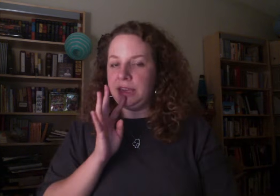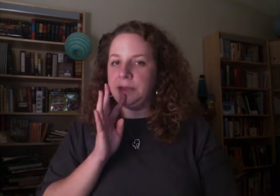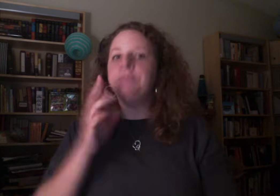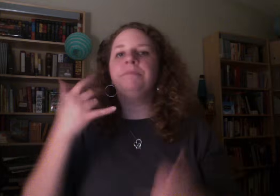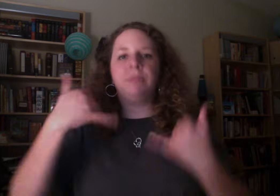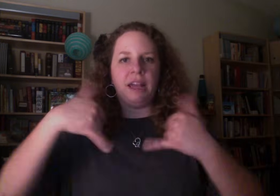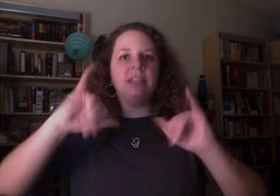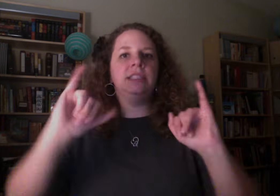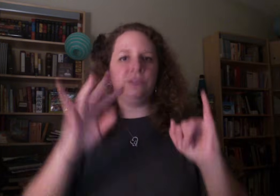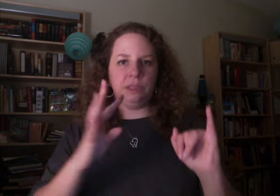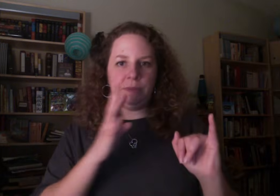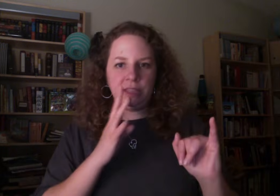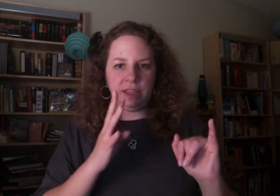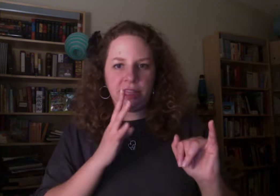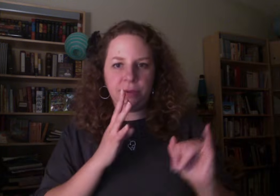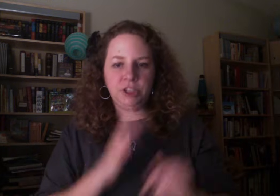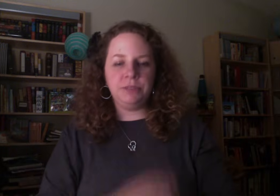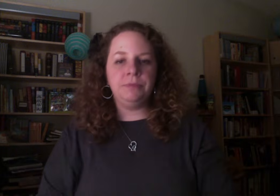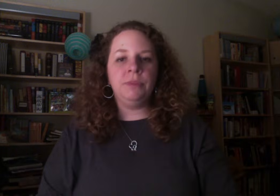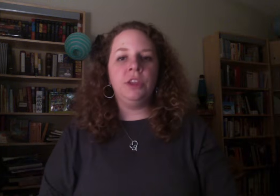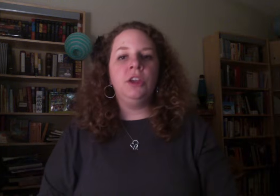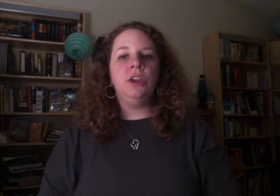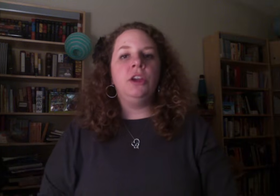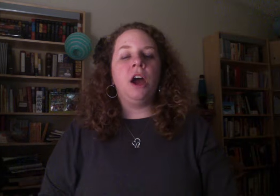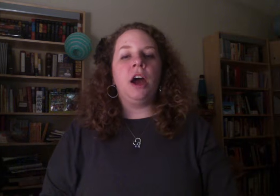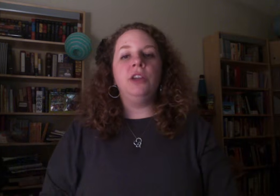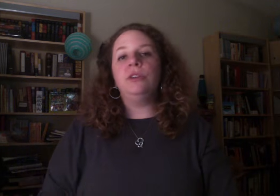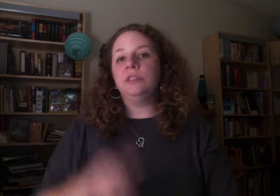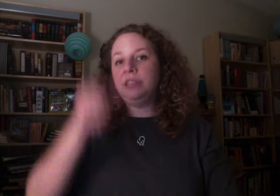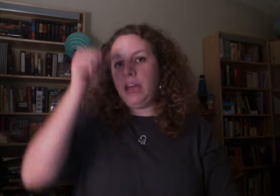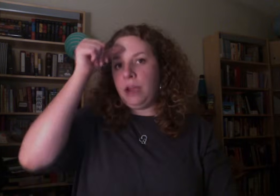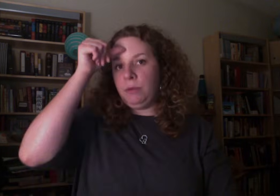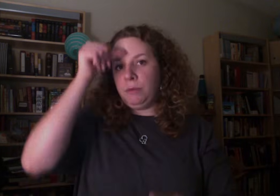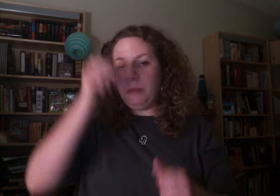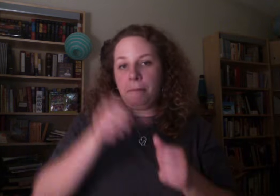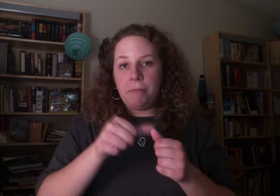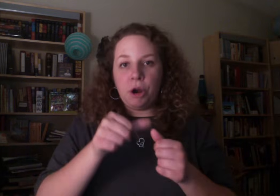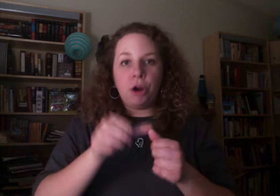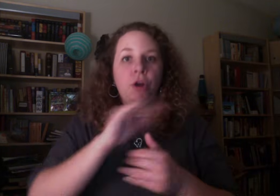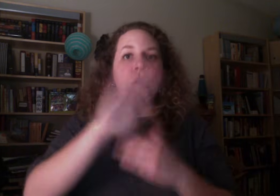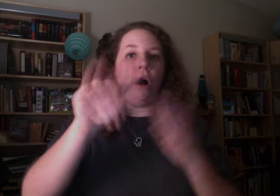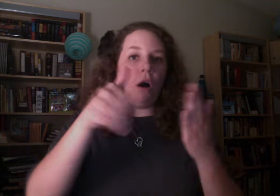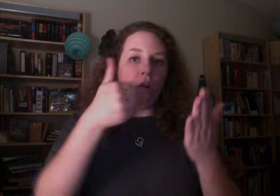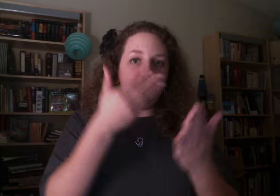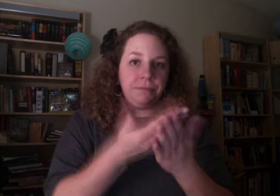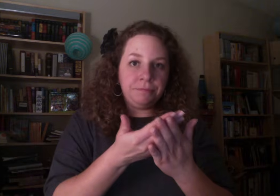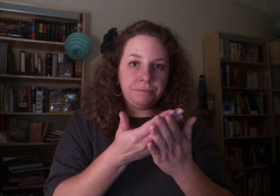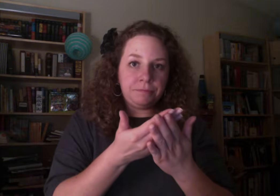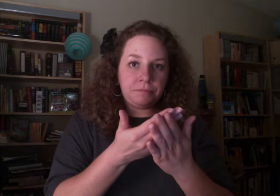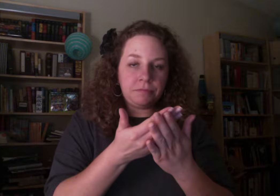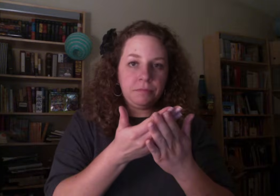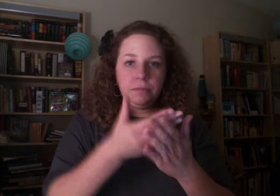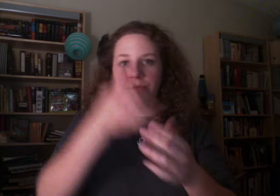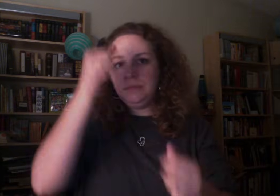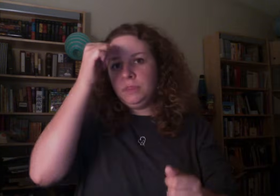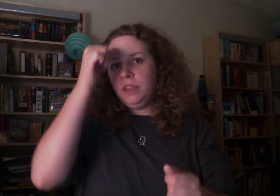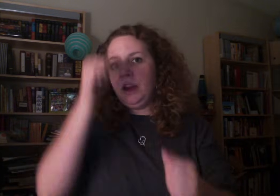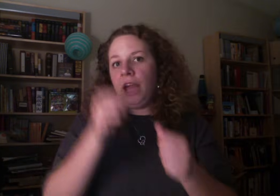I STILL SPEAK that language. Or you can say I REMEMBER ALL.